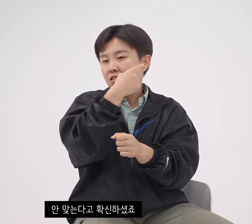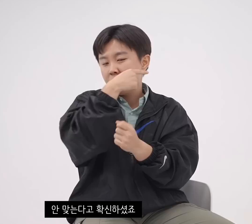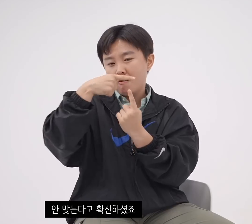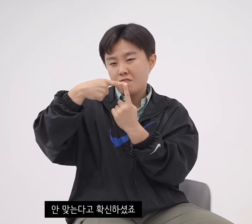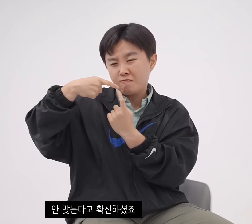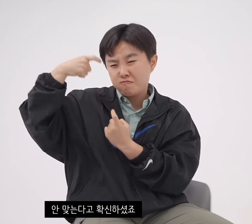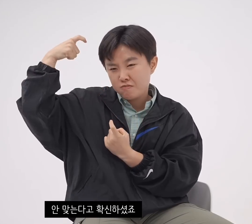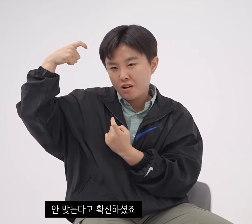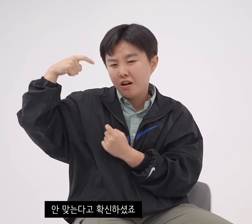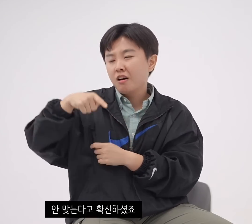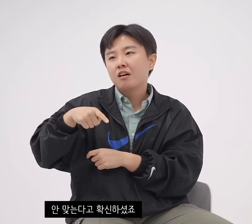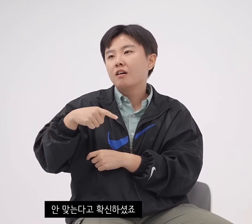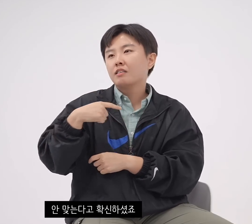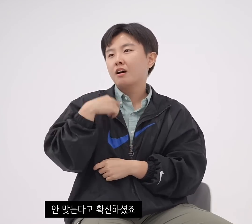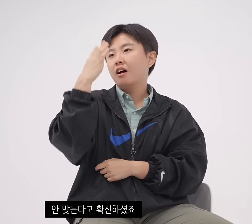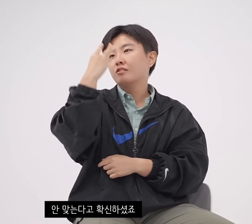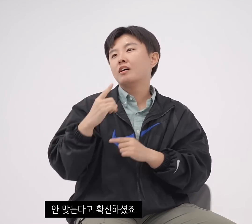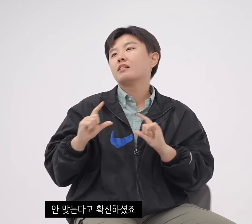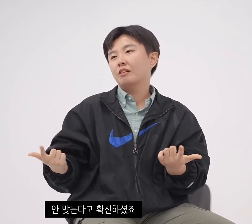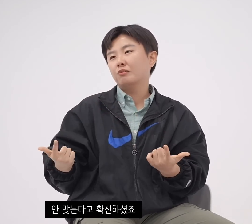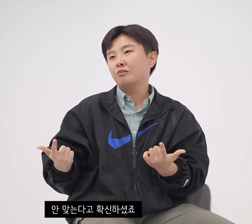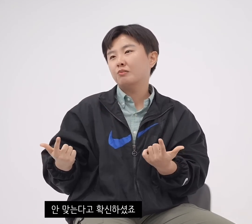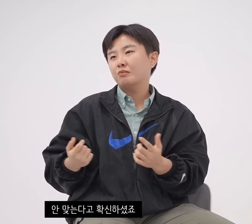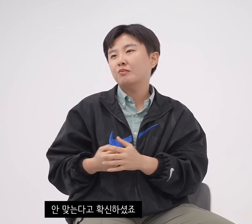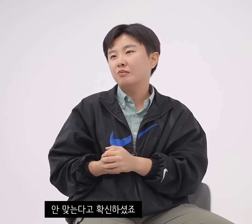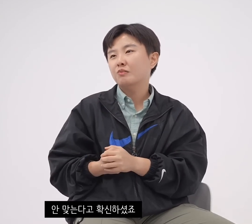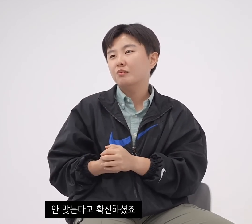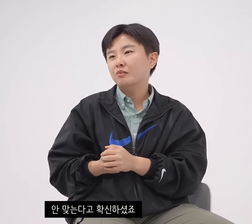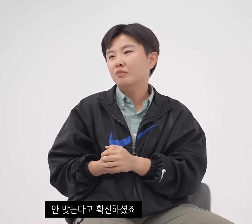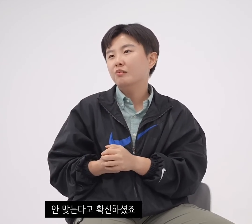and was convinced that it wasn't right.